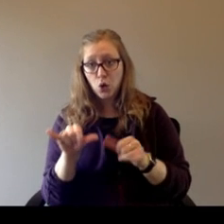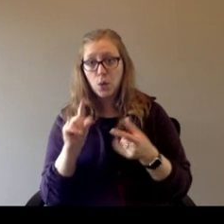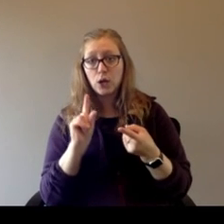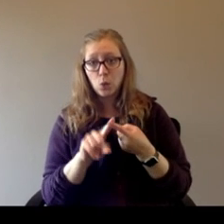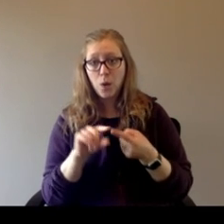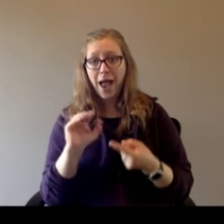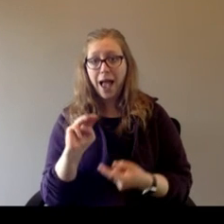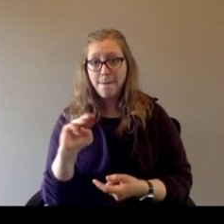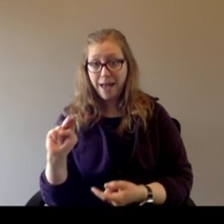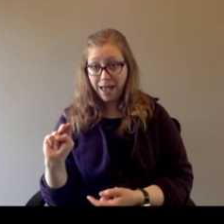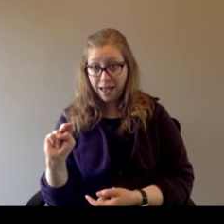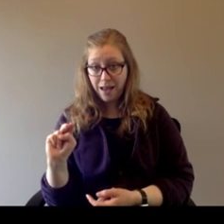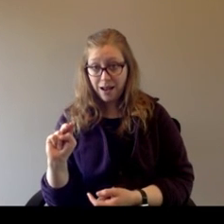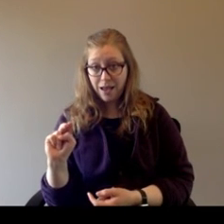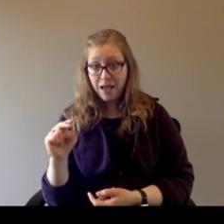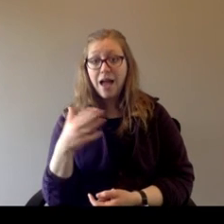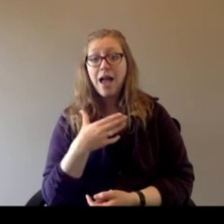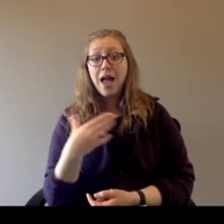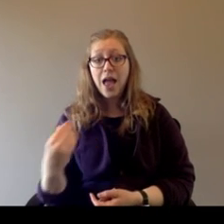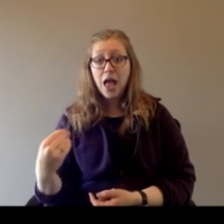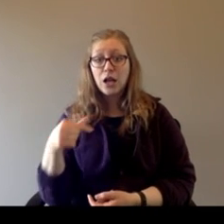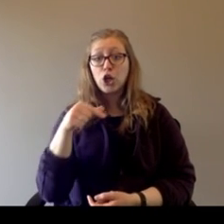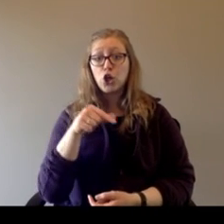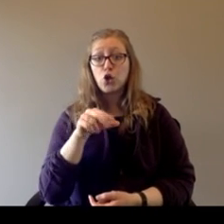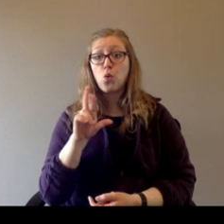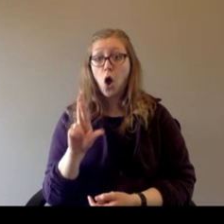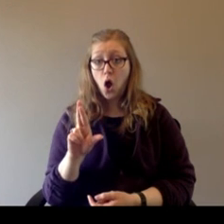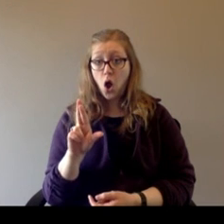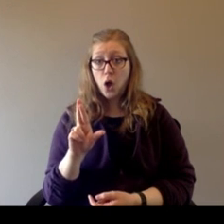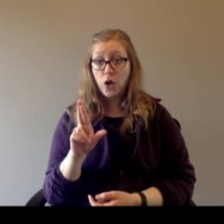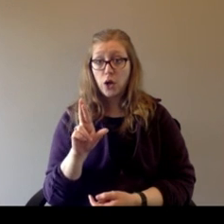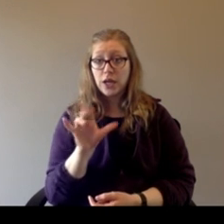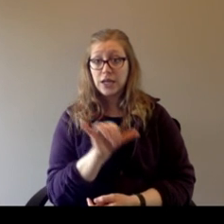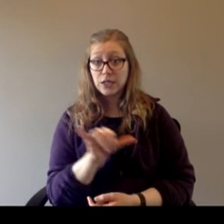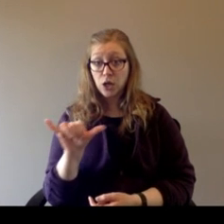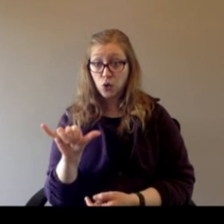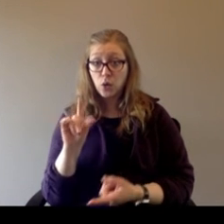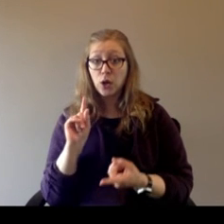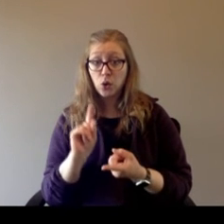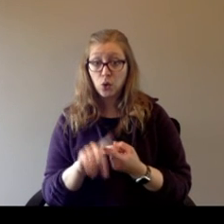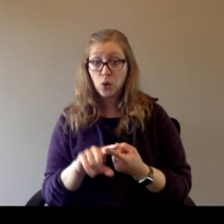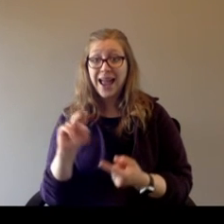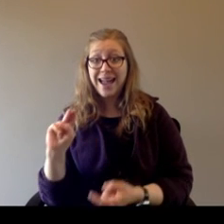And QR is congruent to NR.